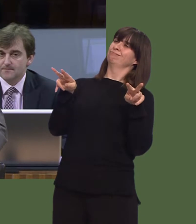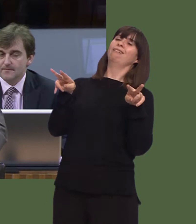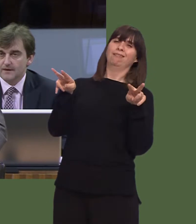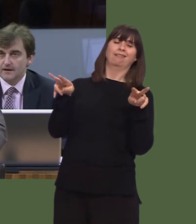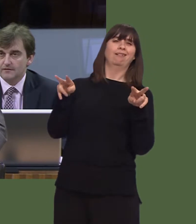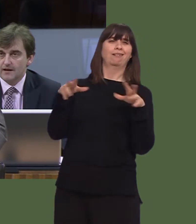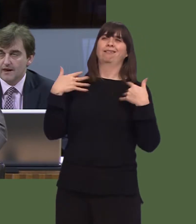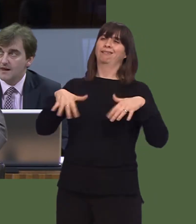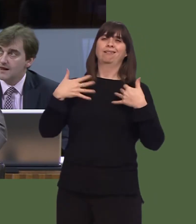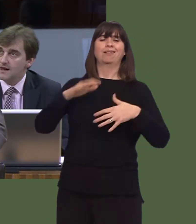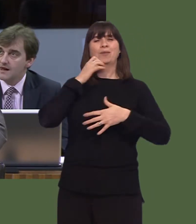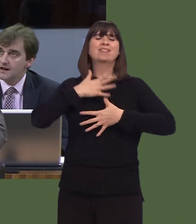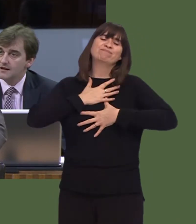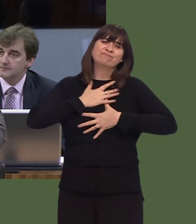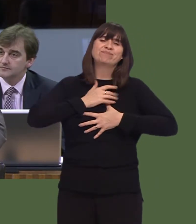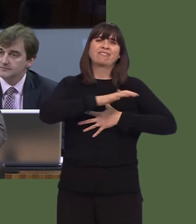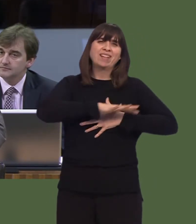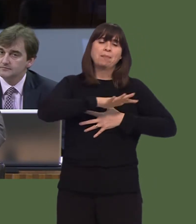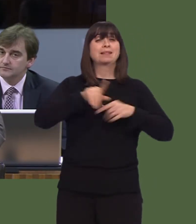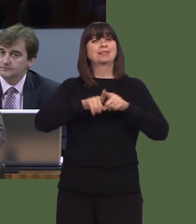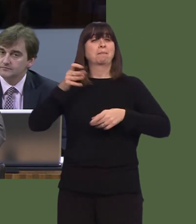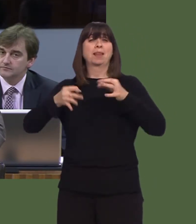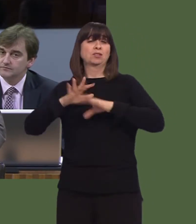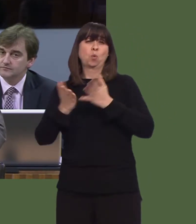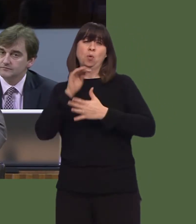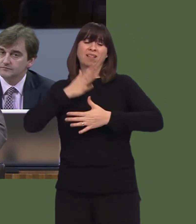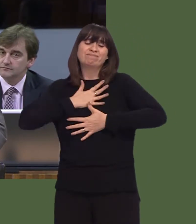Their loss will be keenly felt by their families, but also by their political colleagues, and